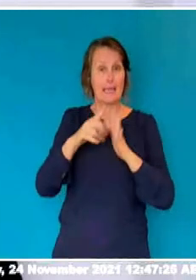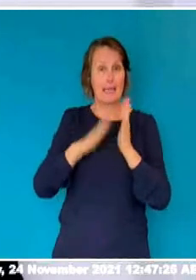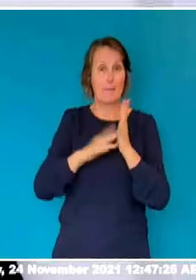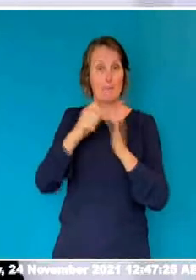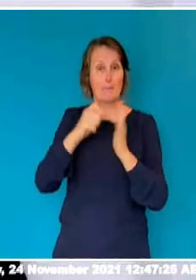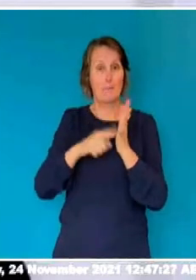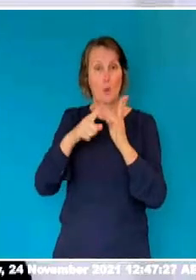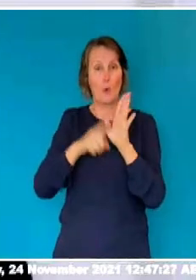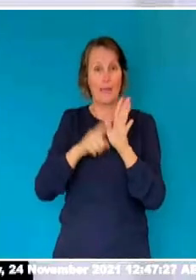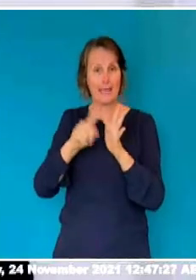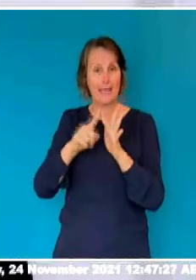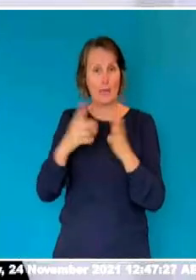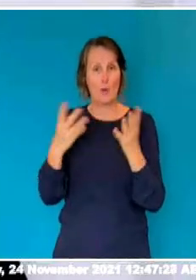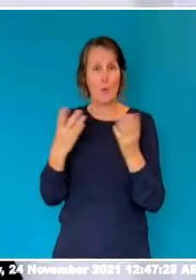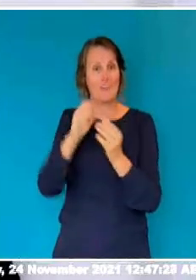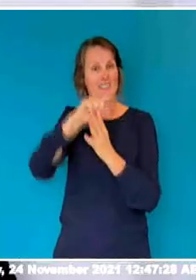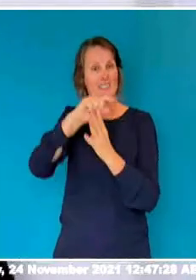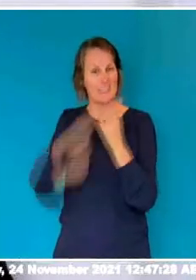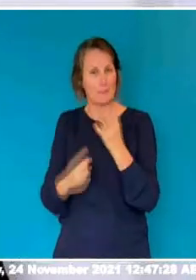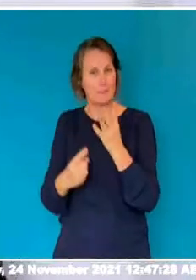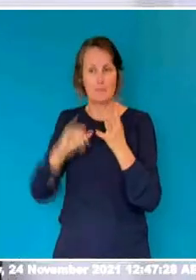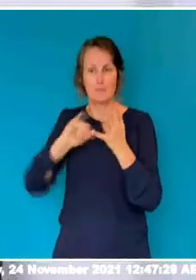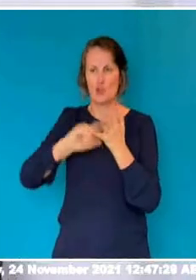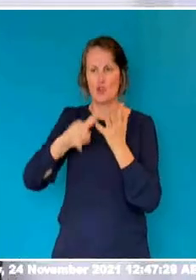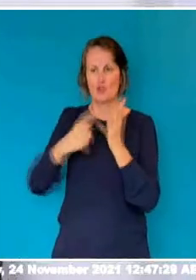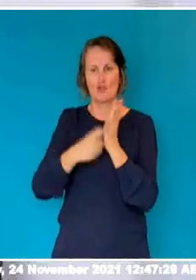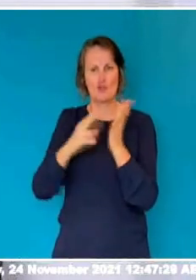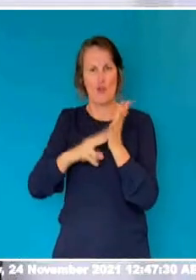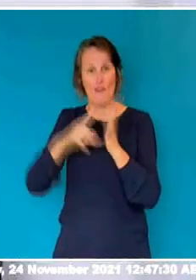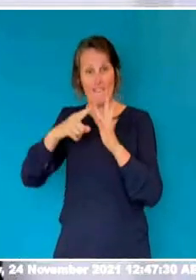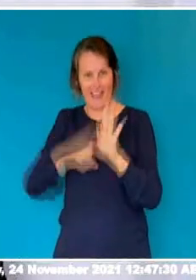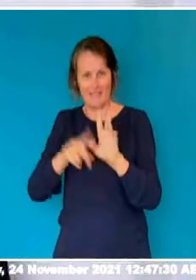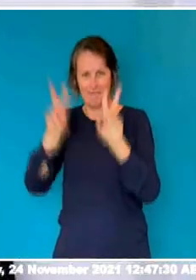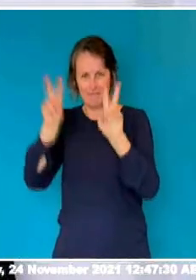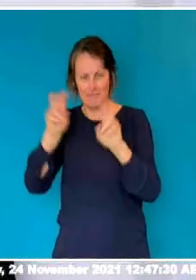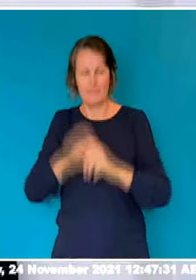Commissioners, you've that at Tab C 13D.